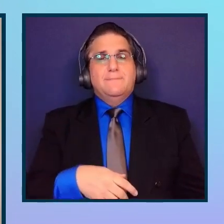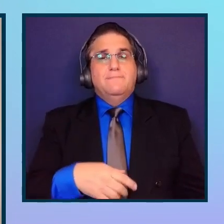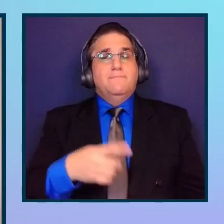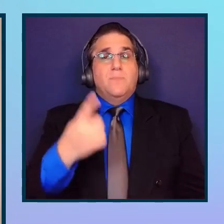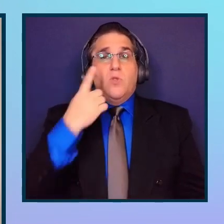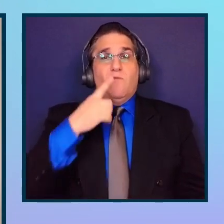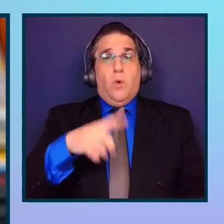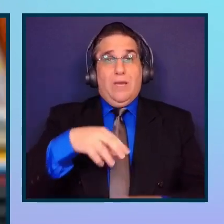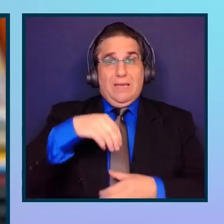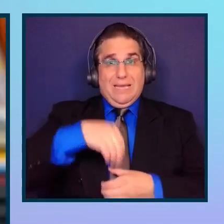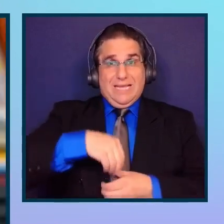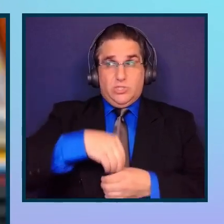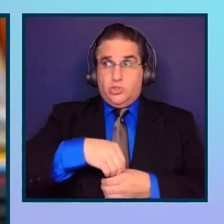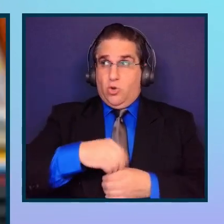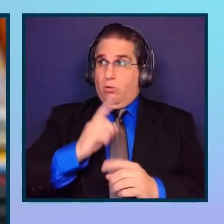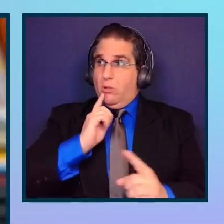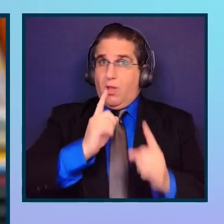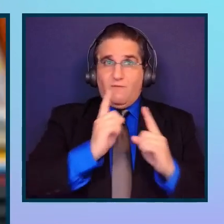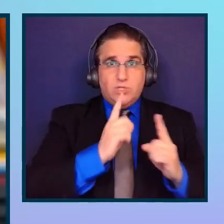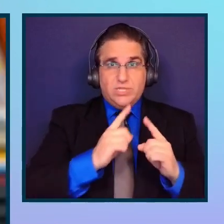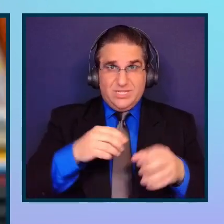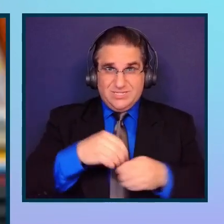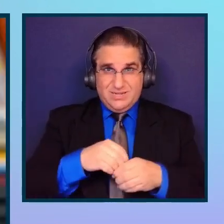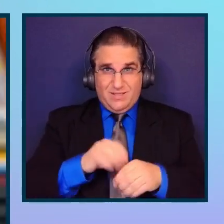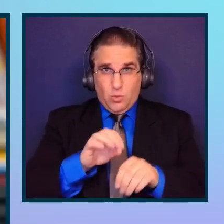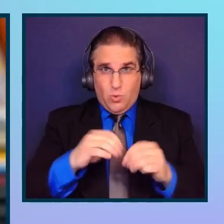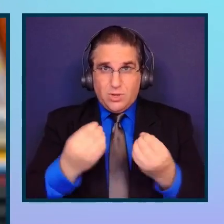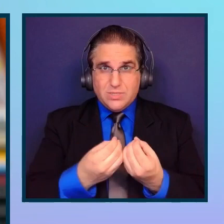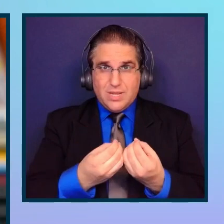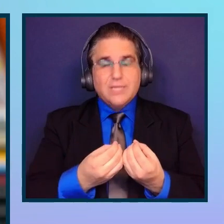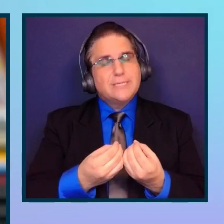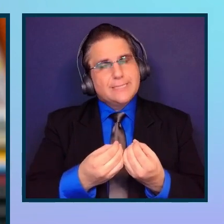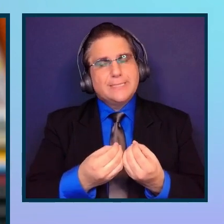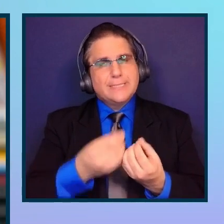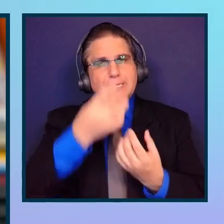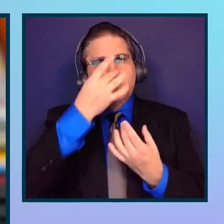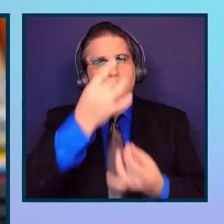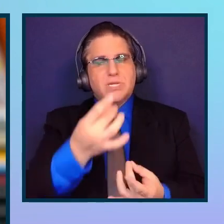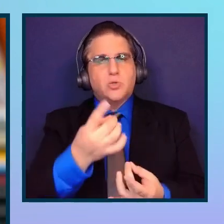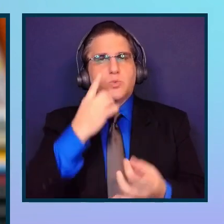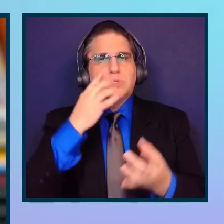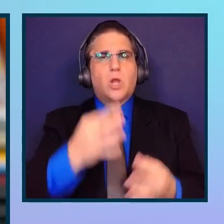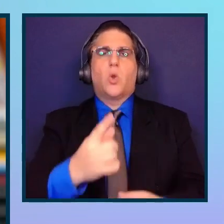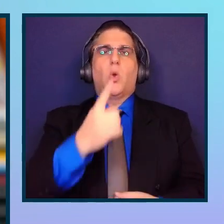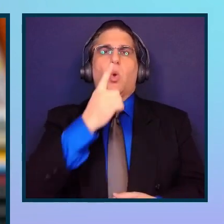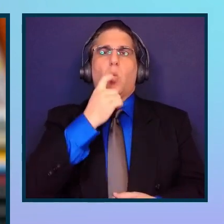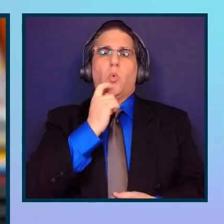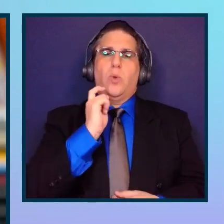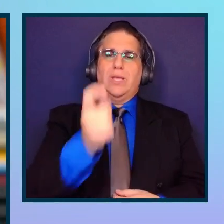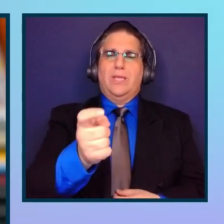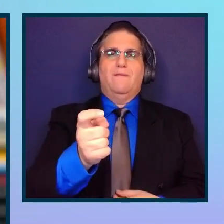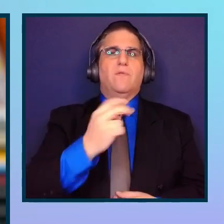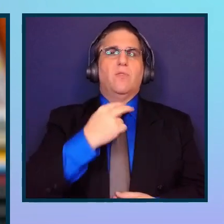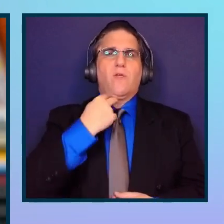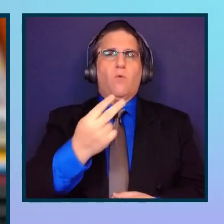is who gets a voice at the table. And one of the things that I've encouraged in lots of spaces, including this one,